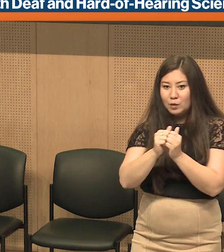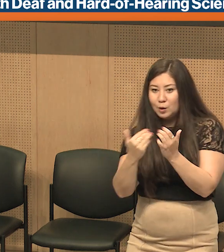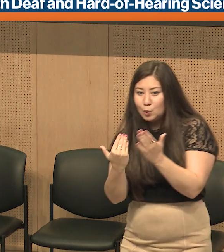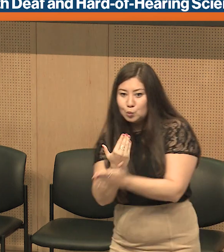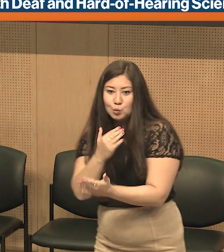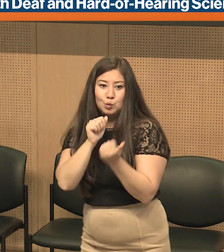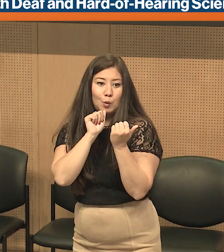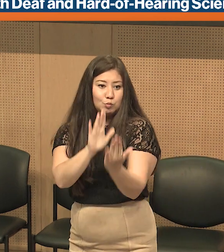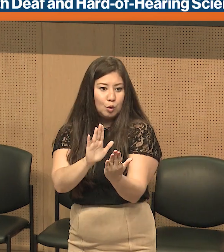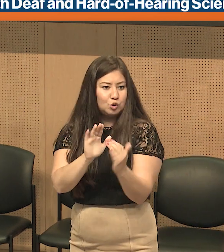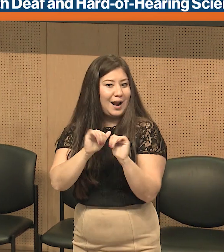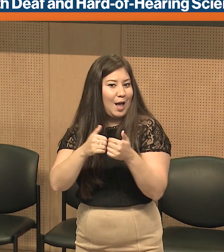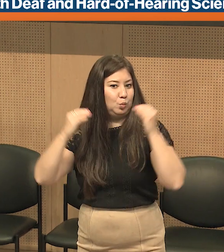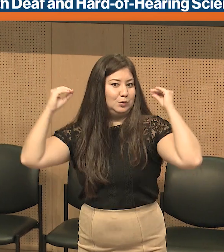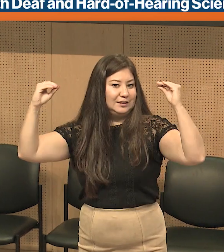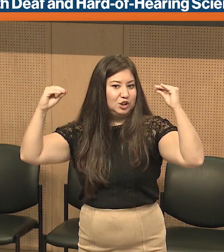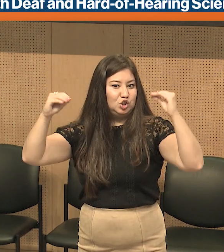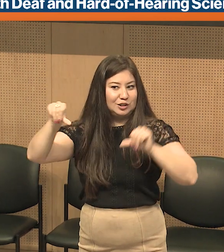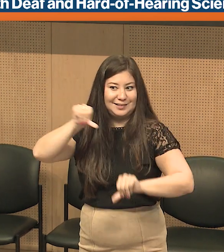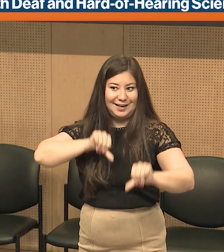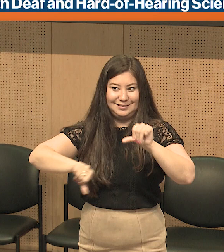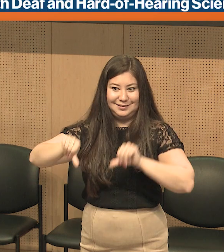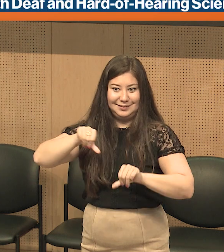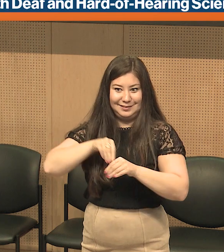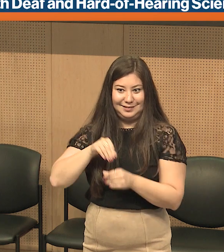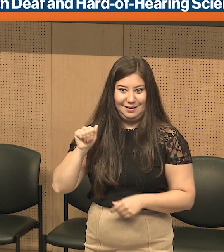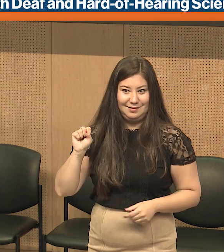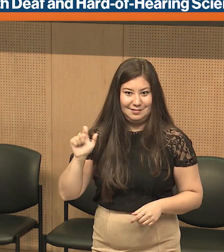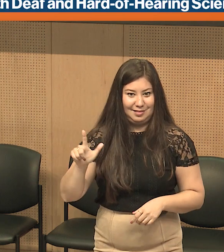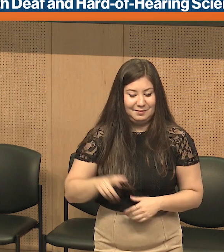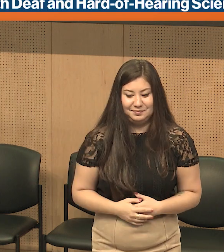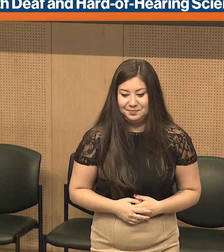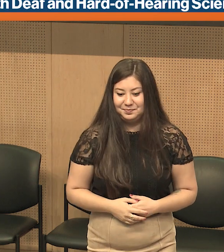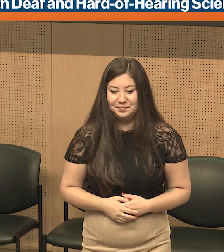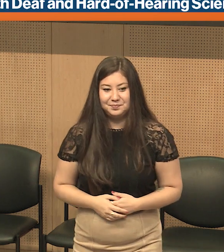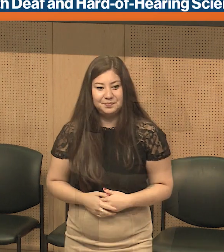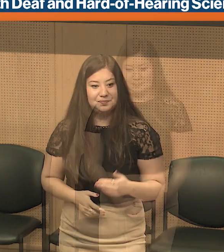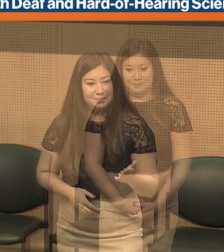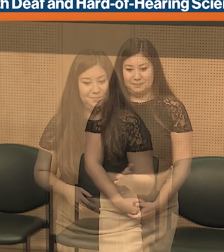to develop new signs, and alter and improve the way we teach science concepts.